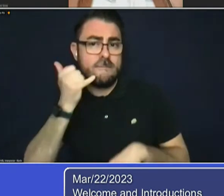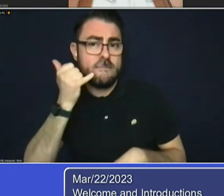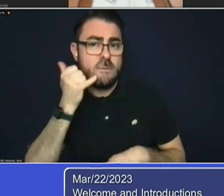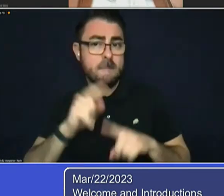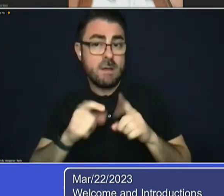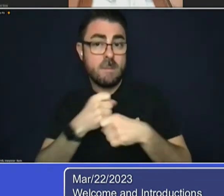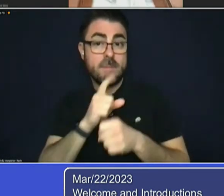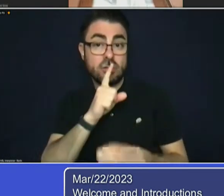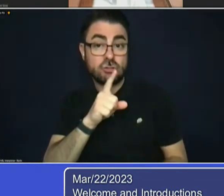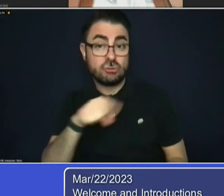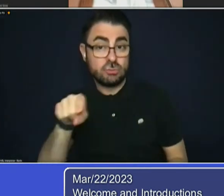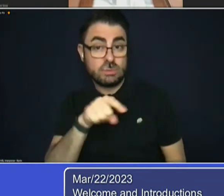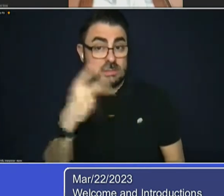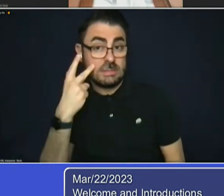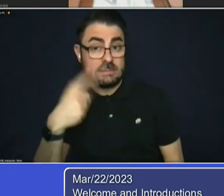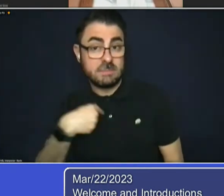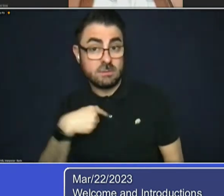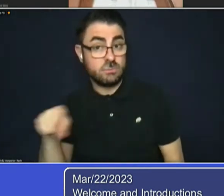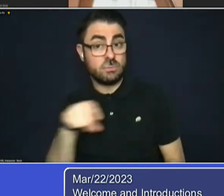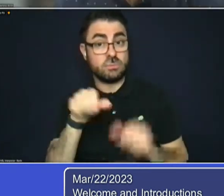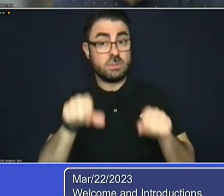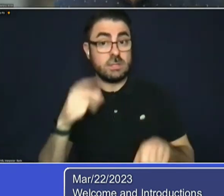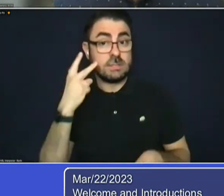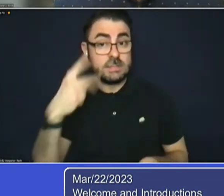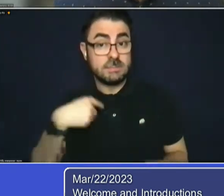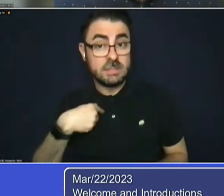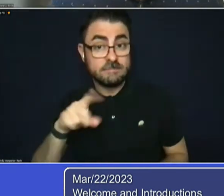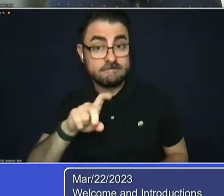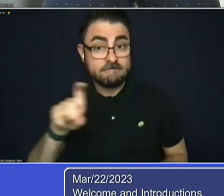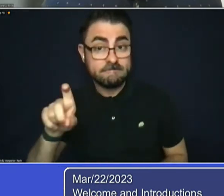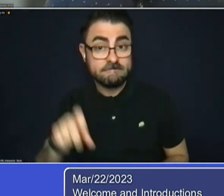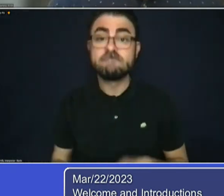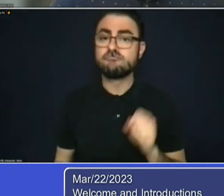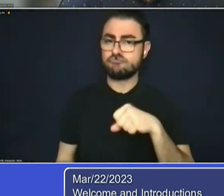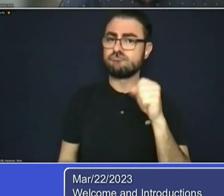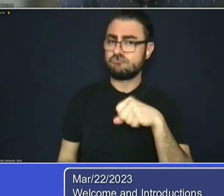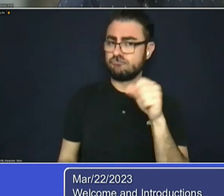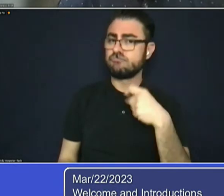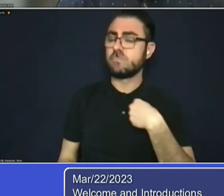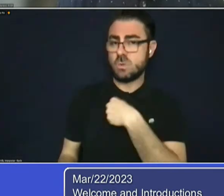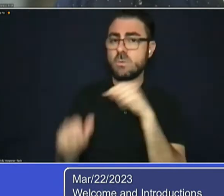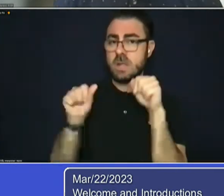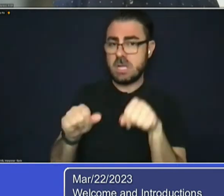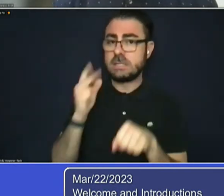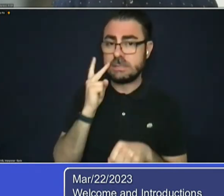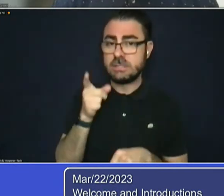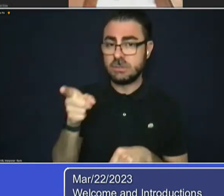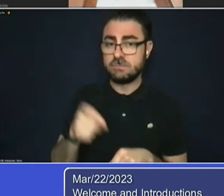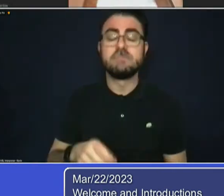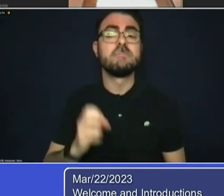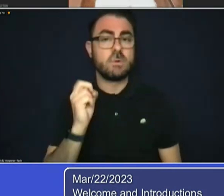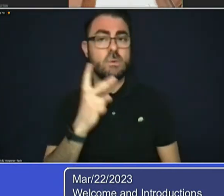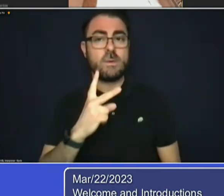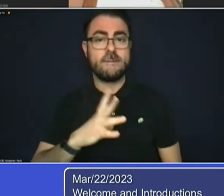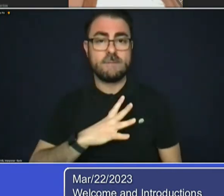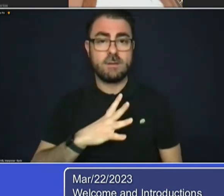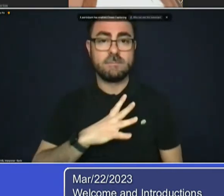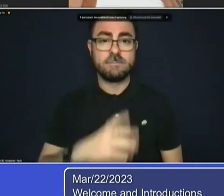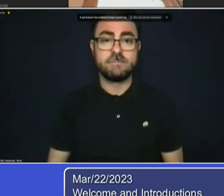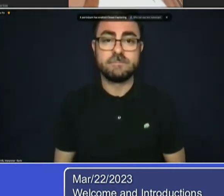MY NAME IS KEN DONY, DO YOU SEE ME?